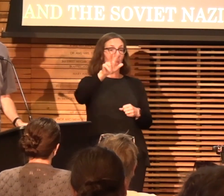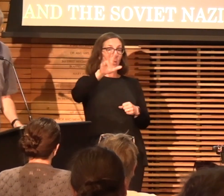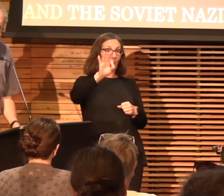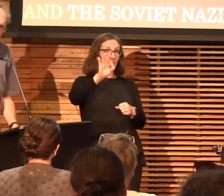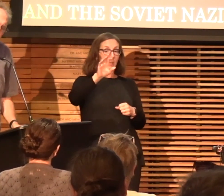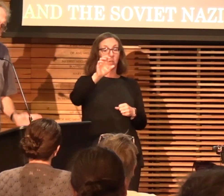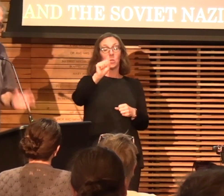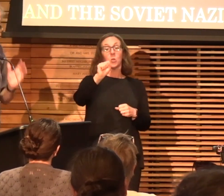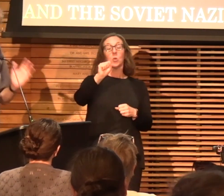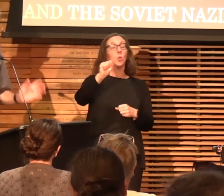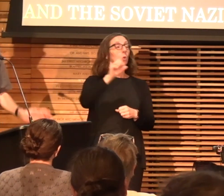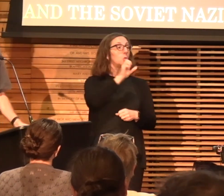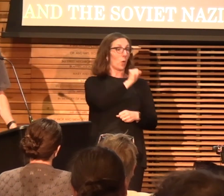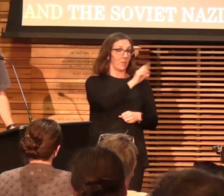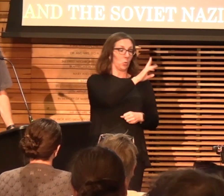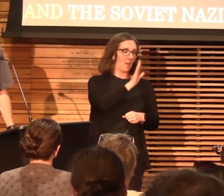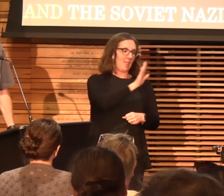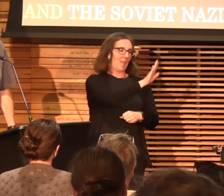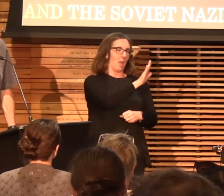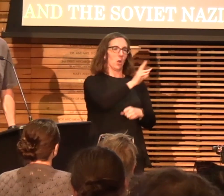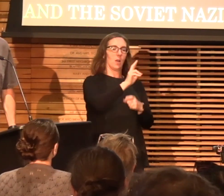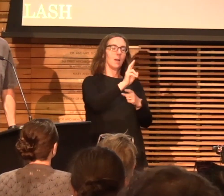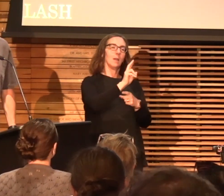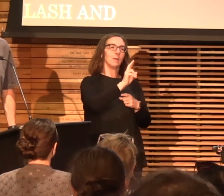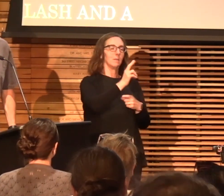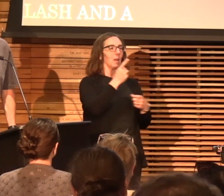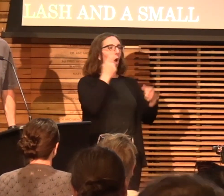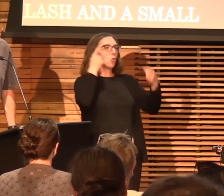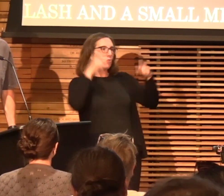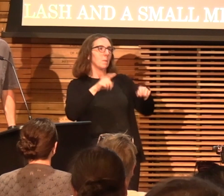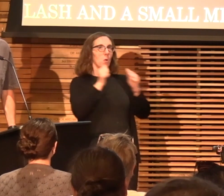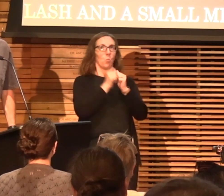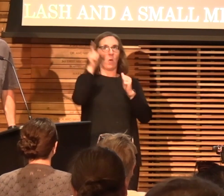And Lash and a small minority of left wingers